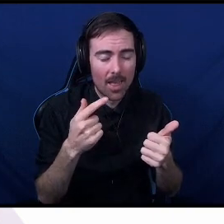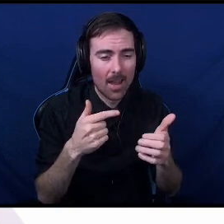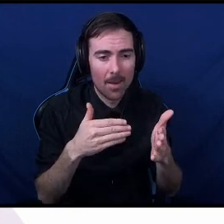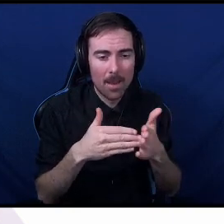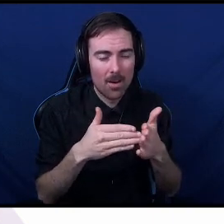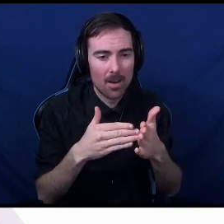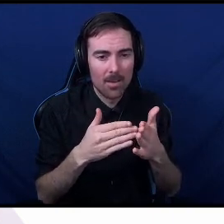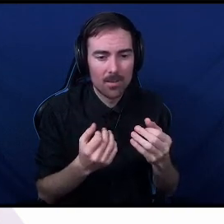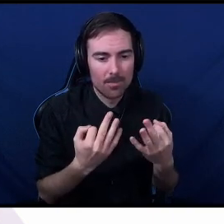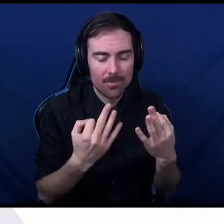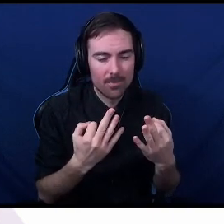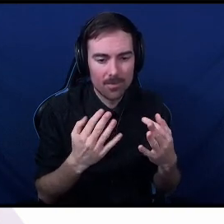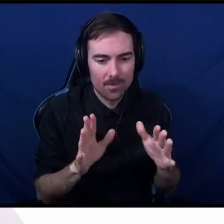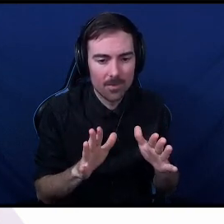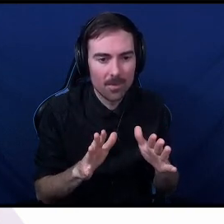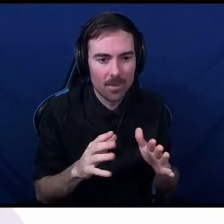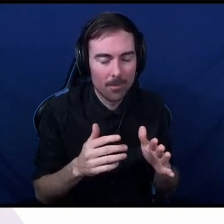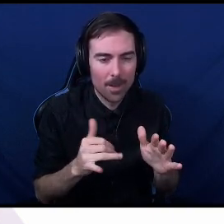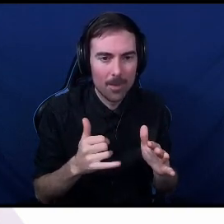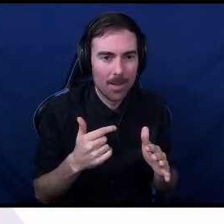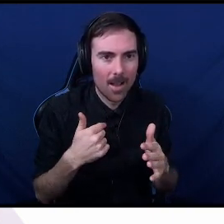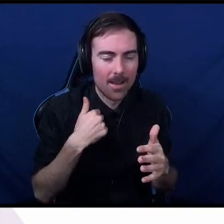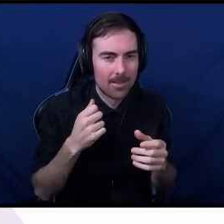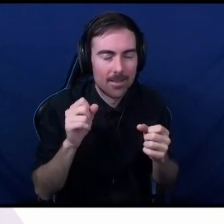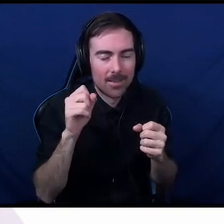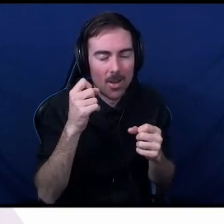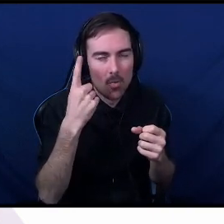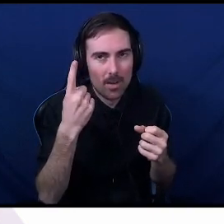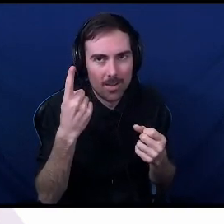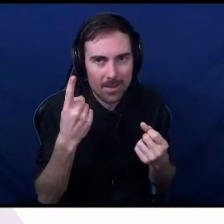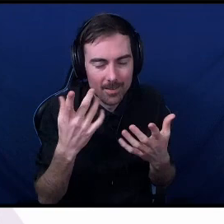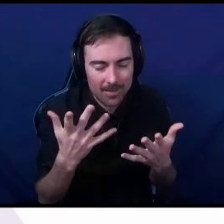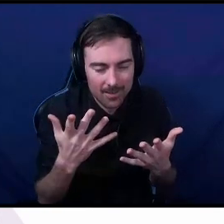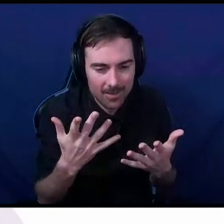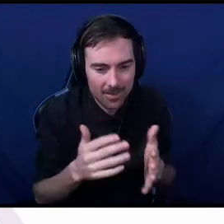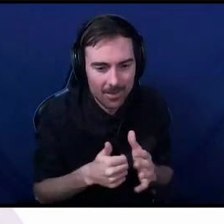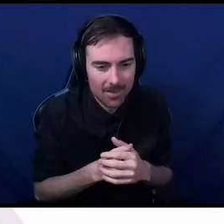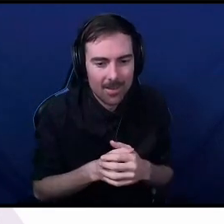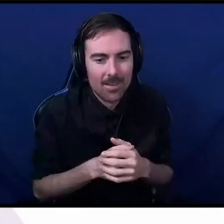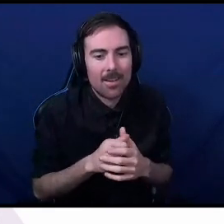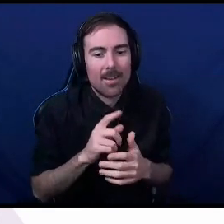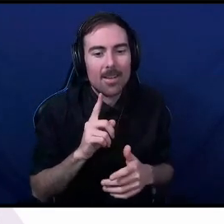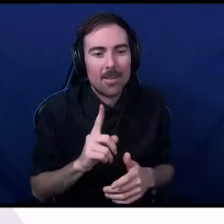because I'm too ignorant to understand when I'm beaten. And we'll just keep going, you know.